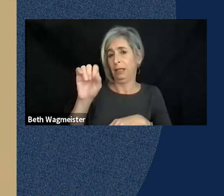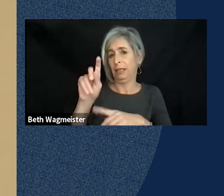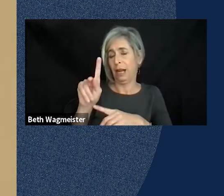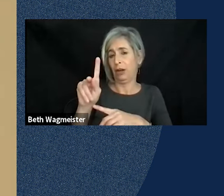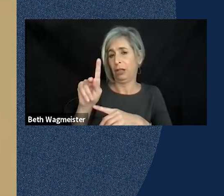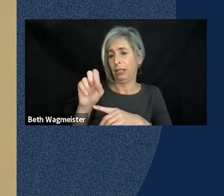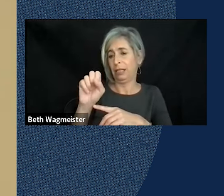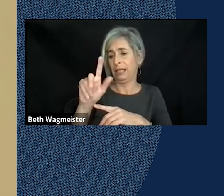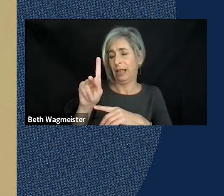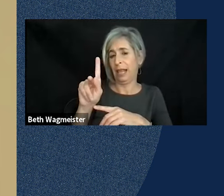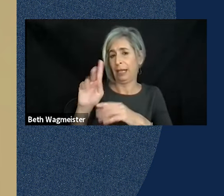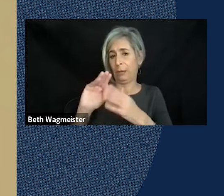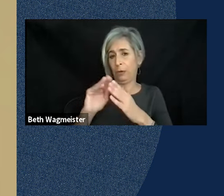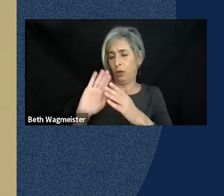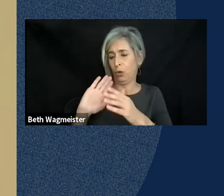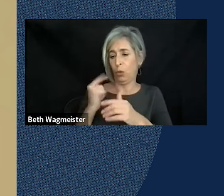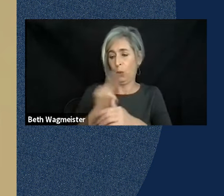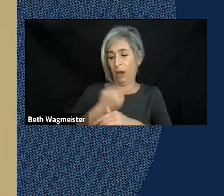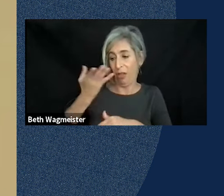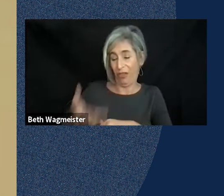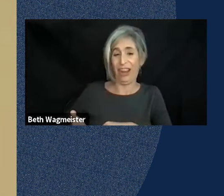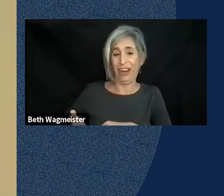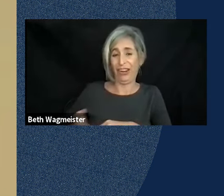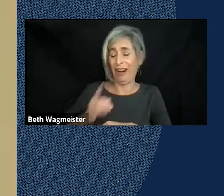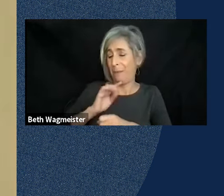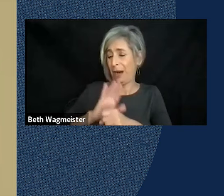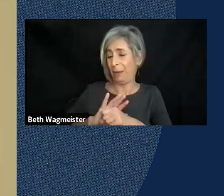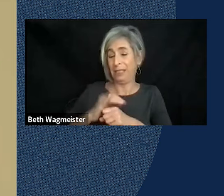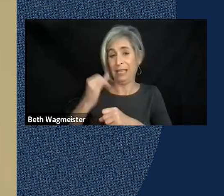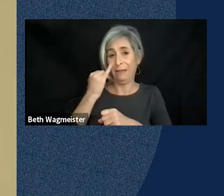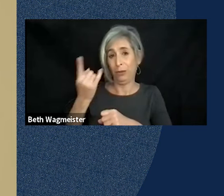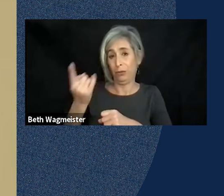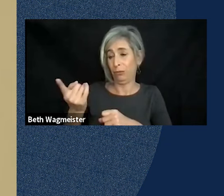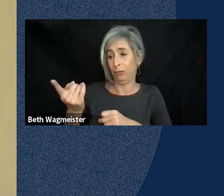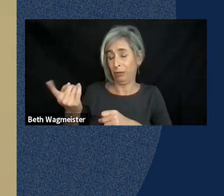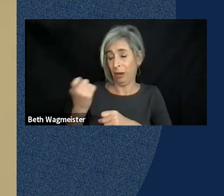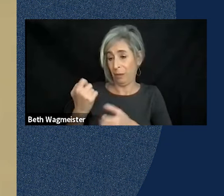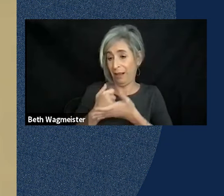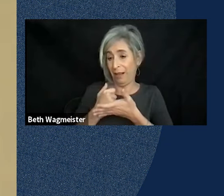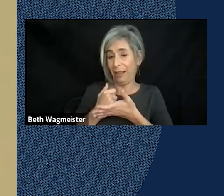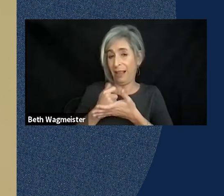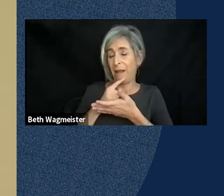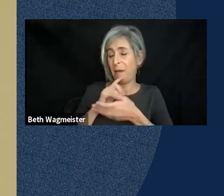And I promise you just when you think you should turn to us, I promise you, the groups